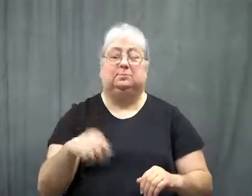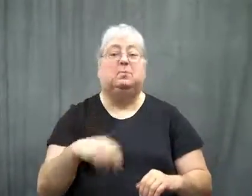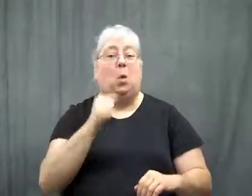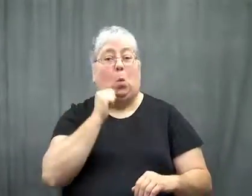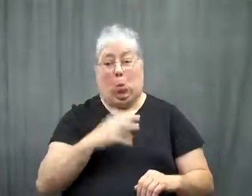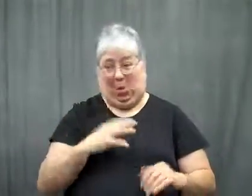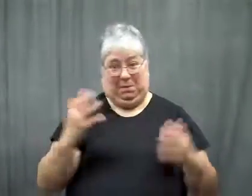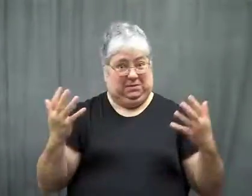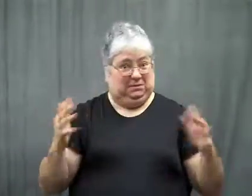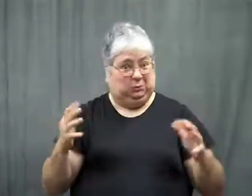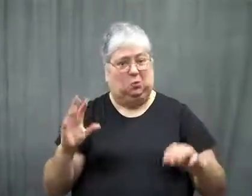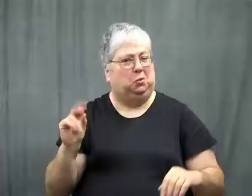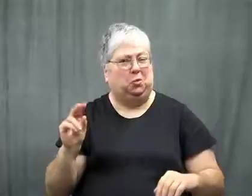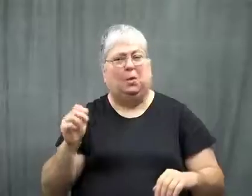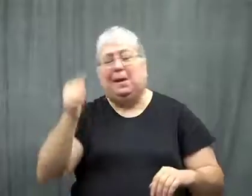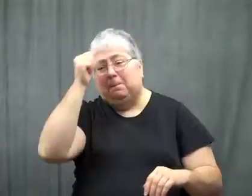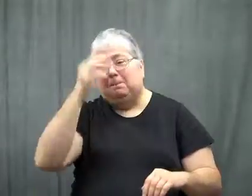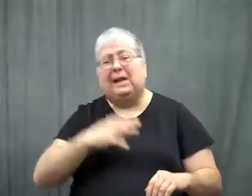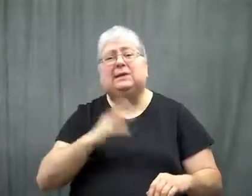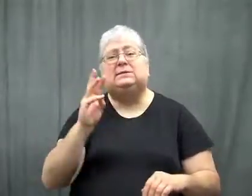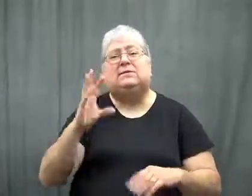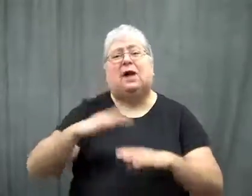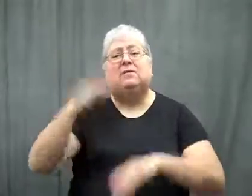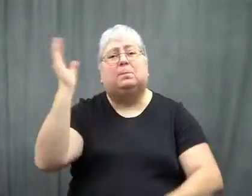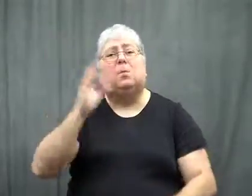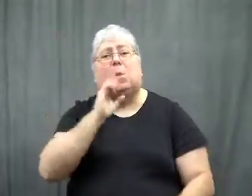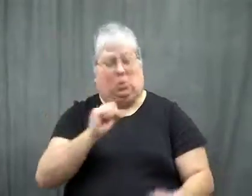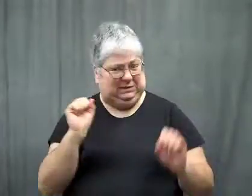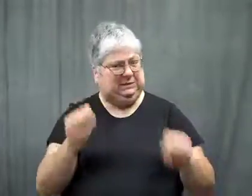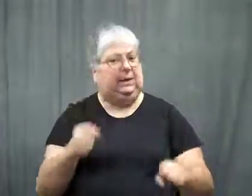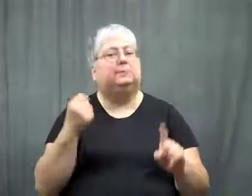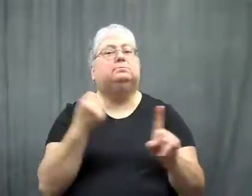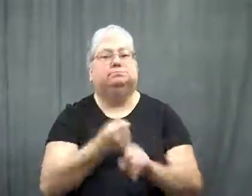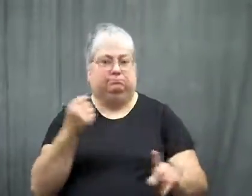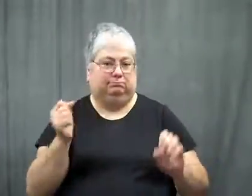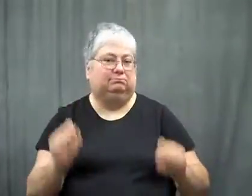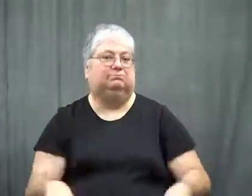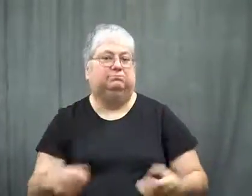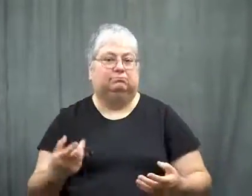It doesn't just affect women. Men over the age of 65 can also get it.